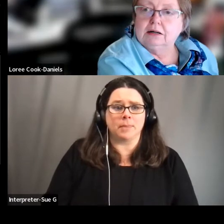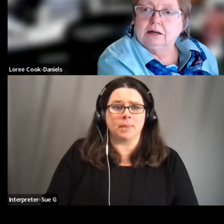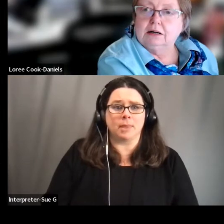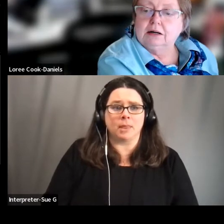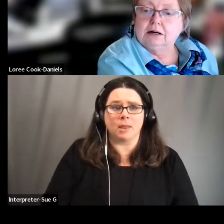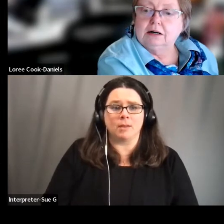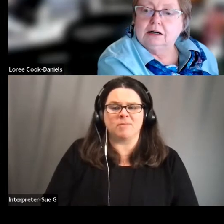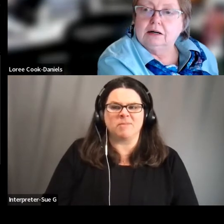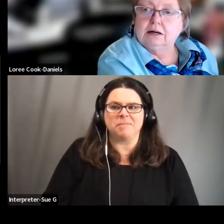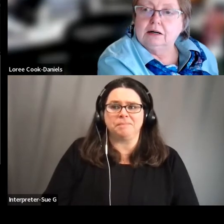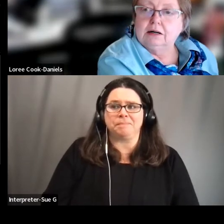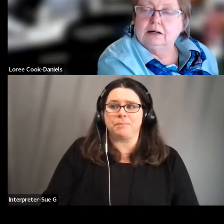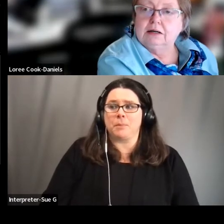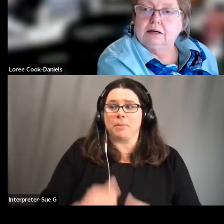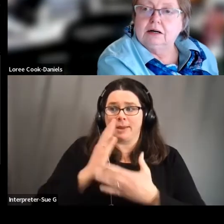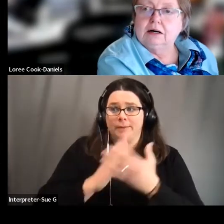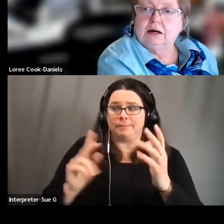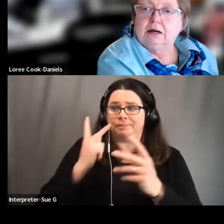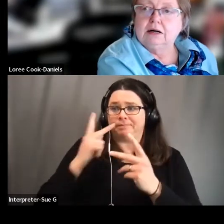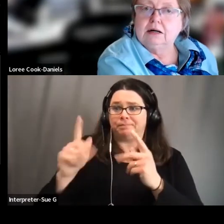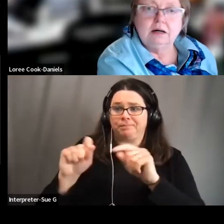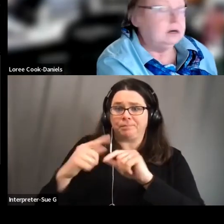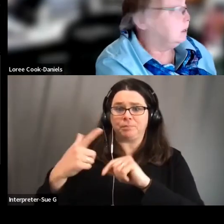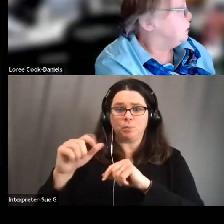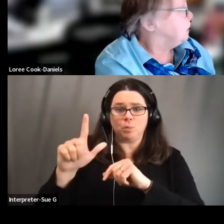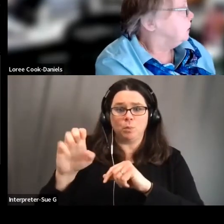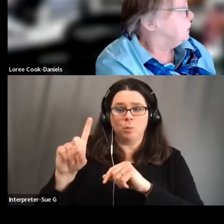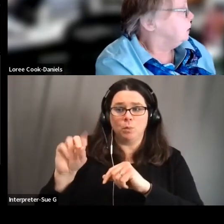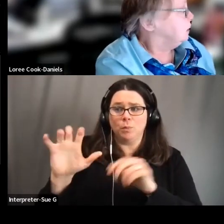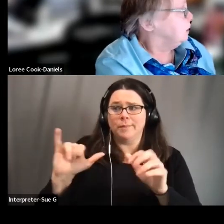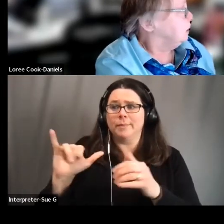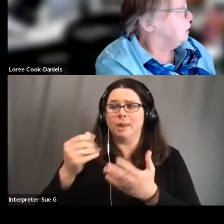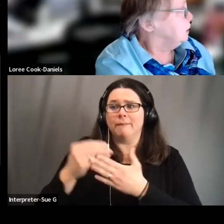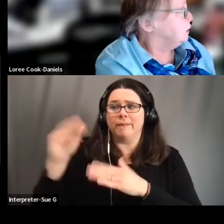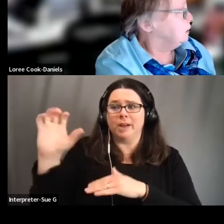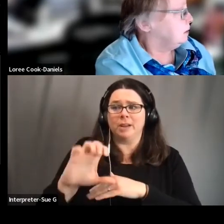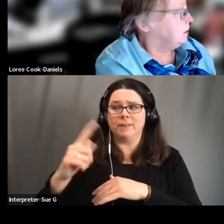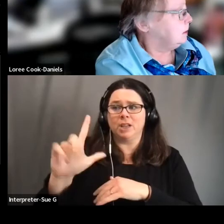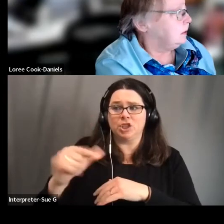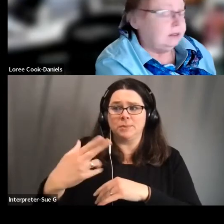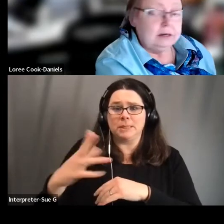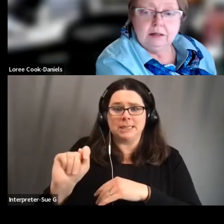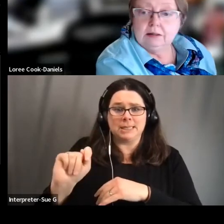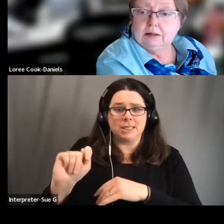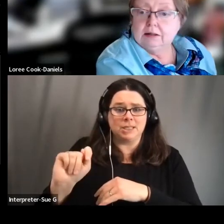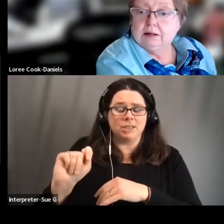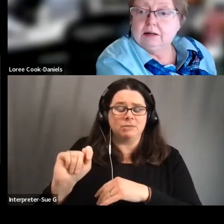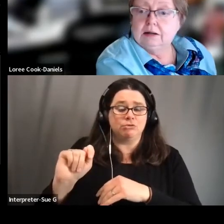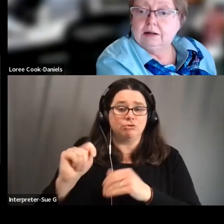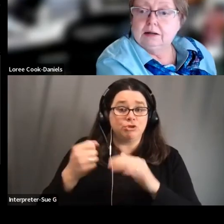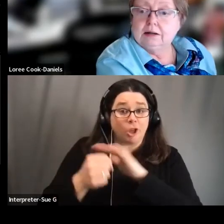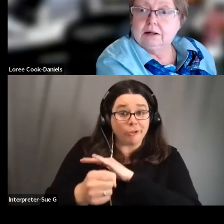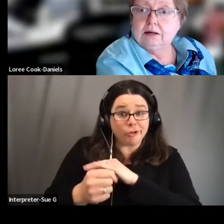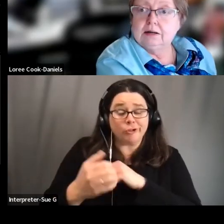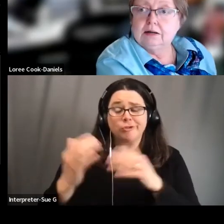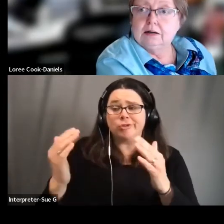So some of the things that we're seeing in the Google Document are funding for LGBT shelters, I'm guessing the rest of that was gonna be